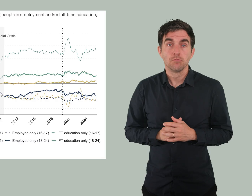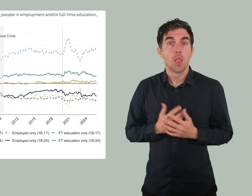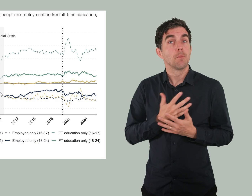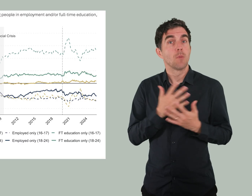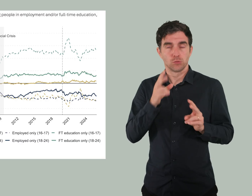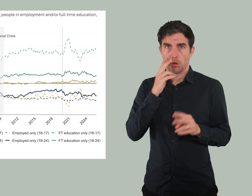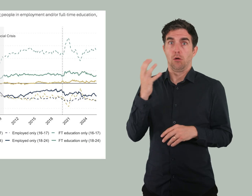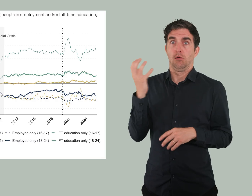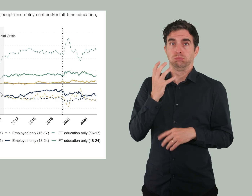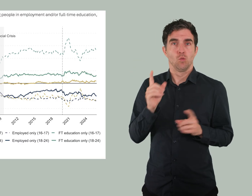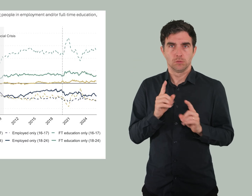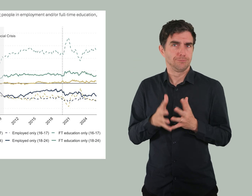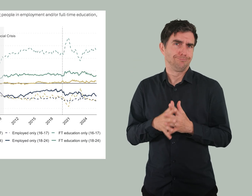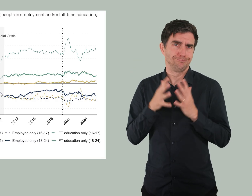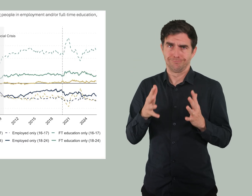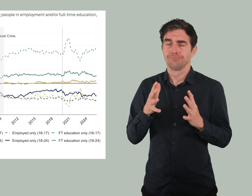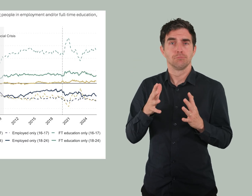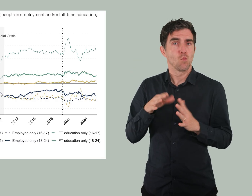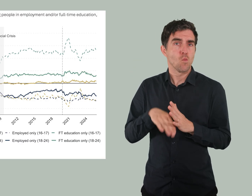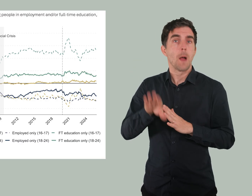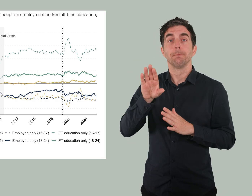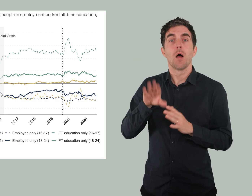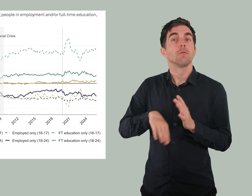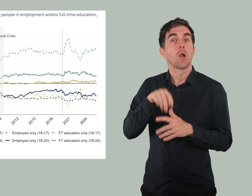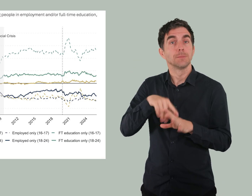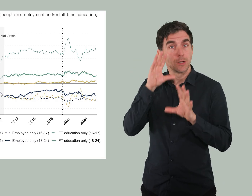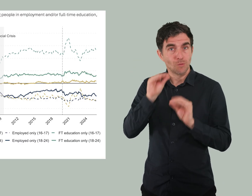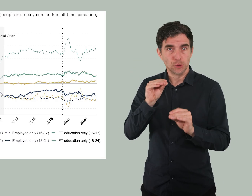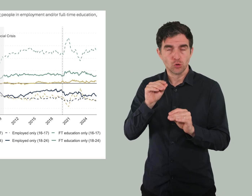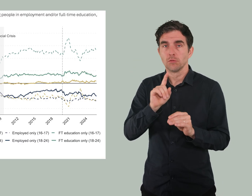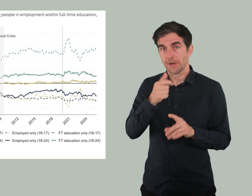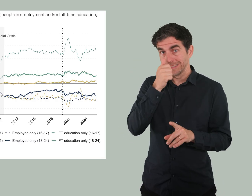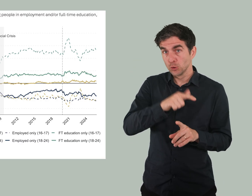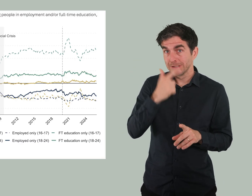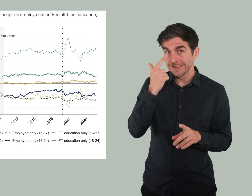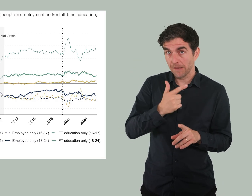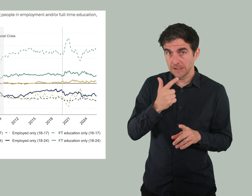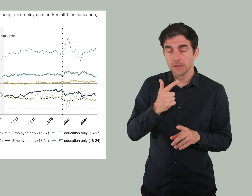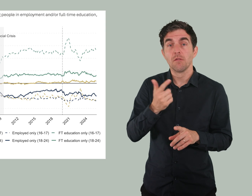The most striking trend is a large and sustained rise in the full-time education only series for 16-17 year olds,